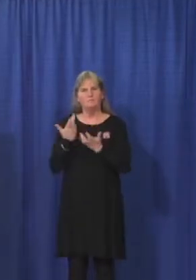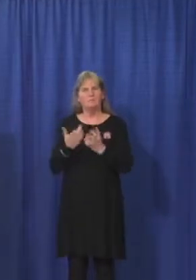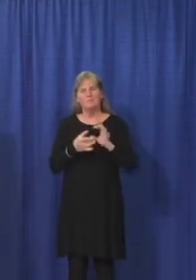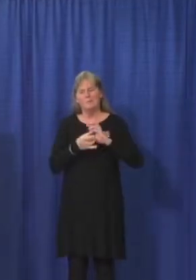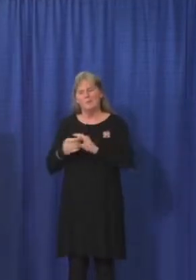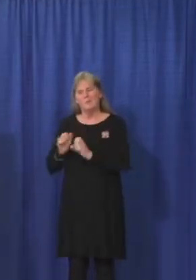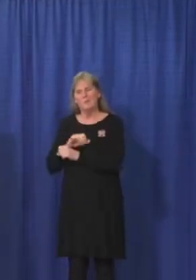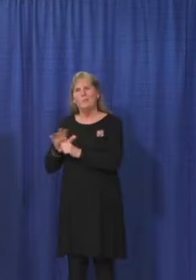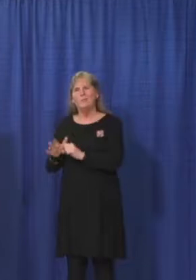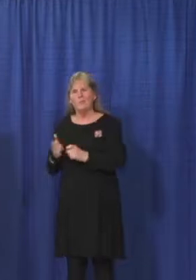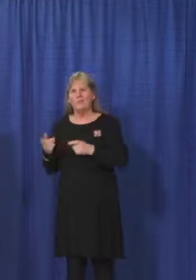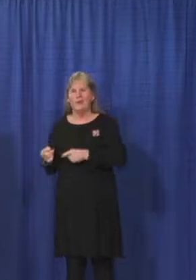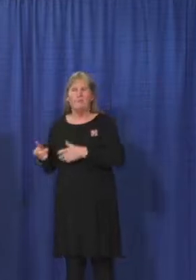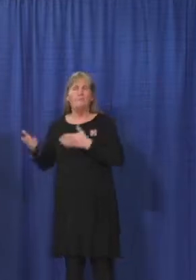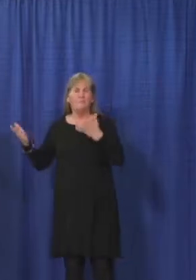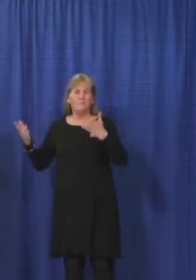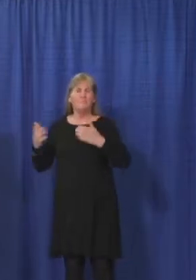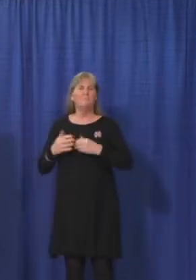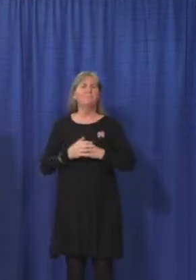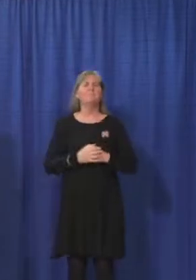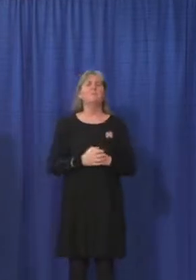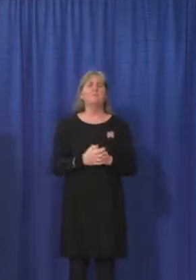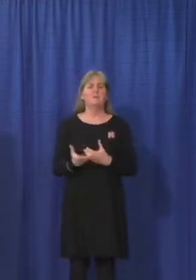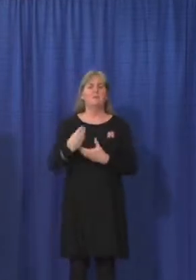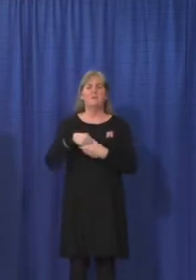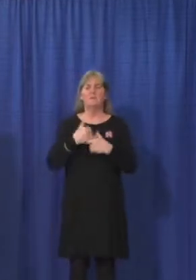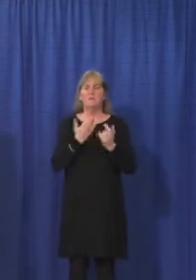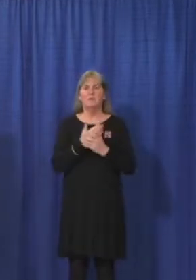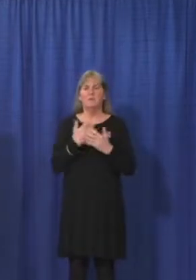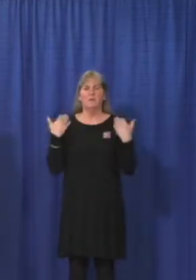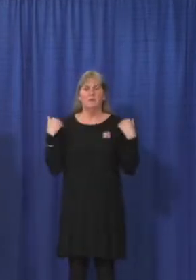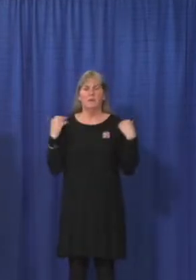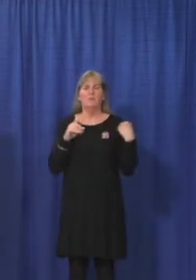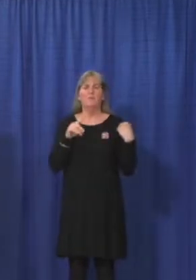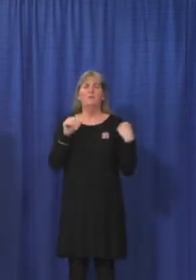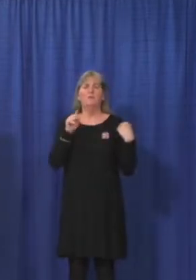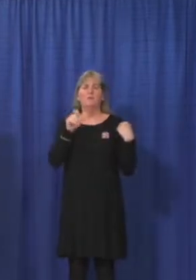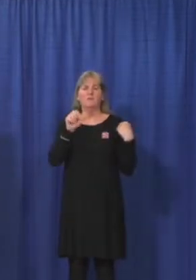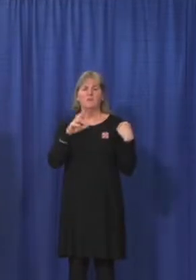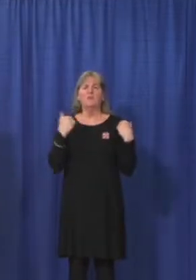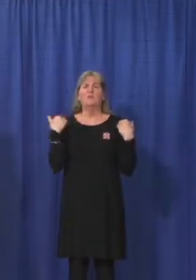We are joined today by deputy premier and Minister of economic